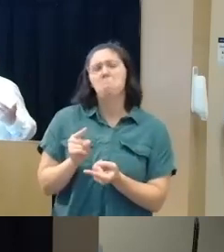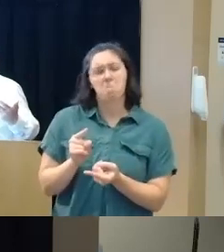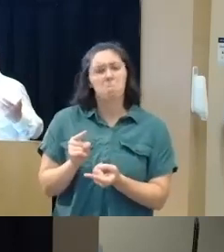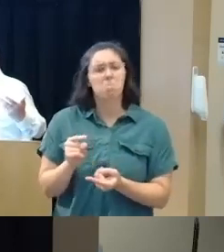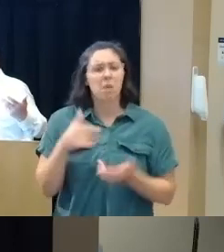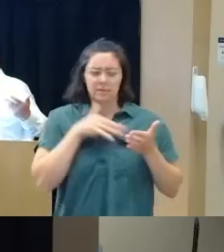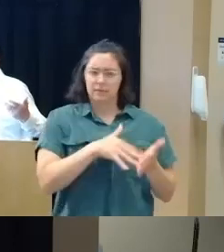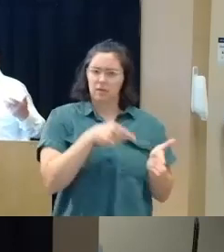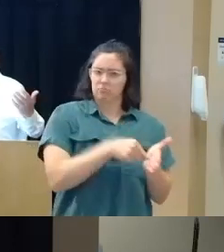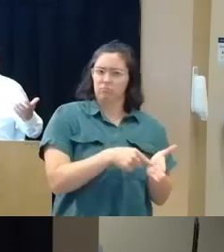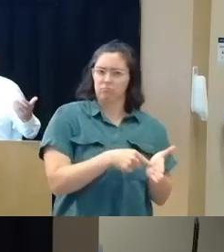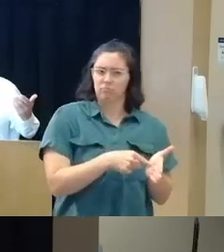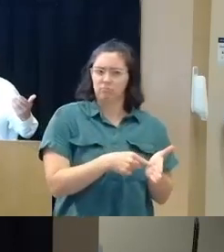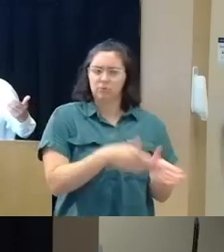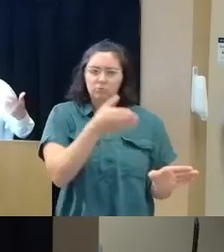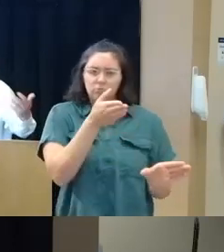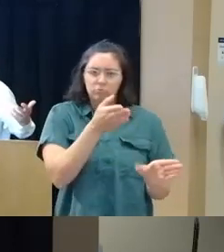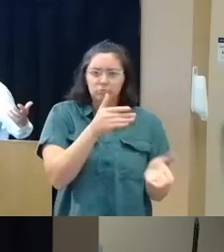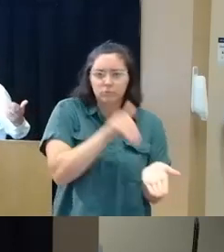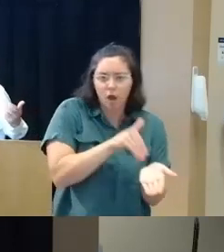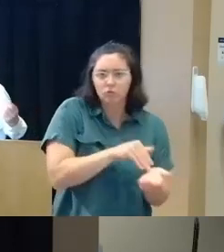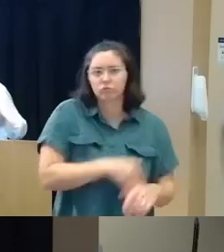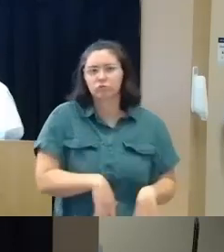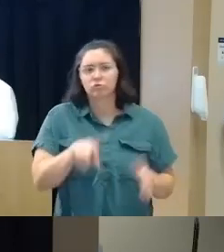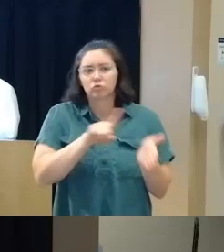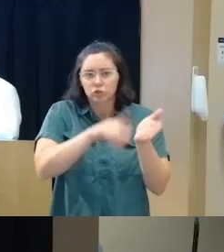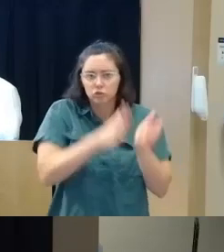a study going on there's this physician or this researcher who's conducting this study I think